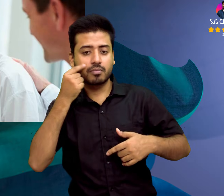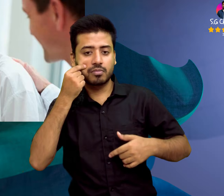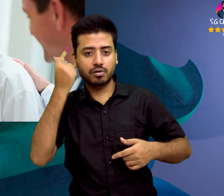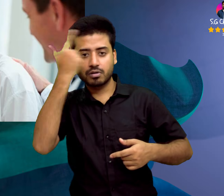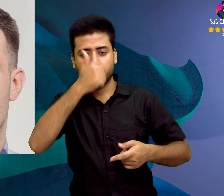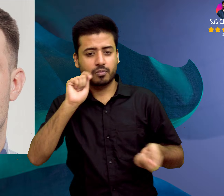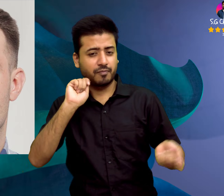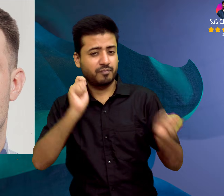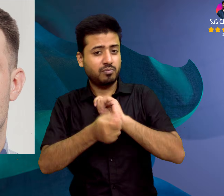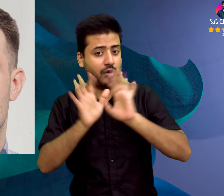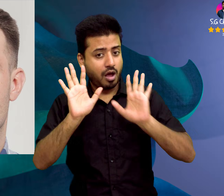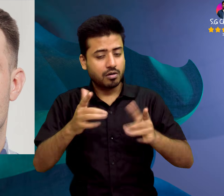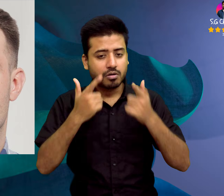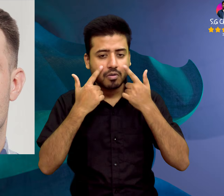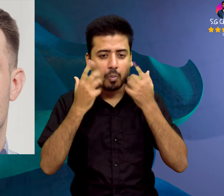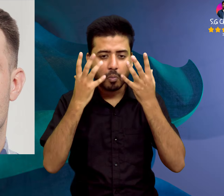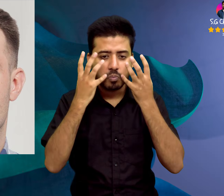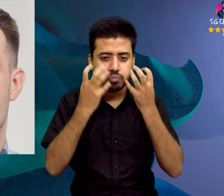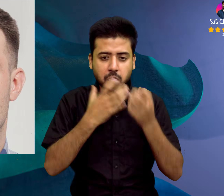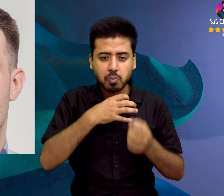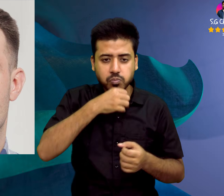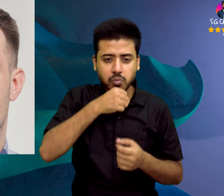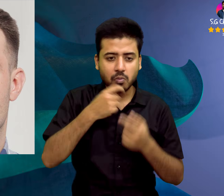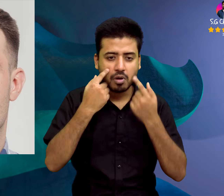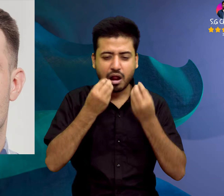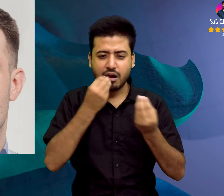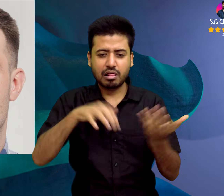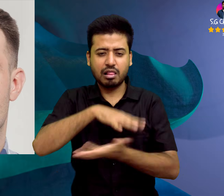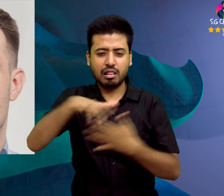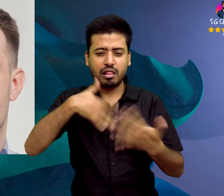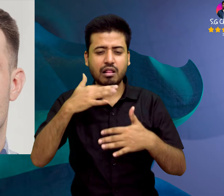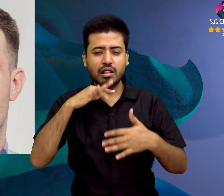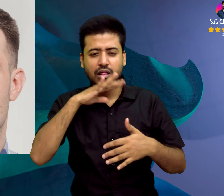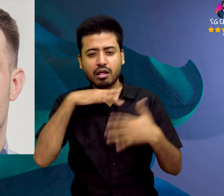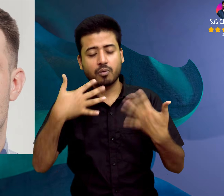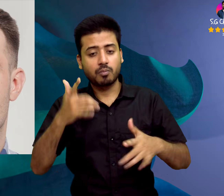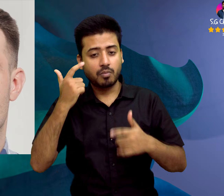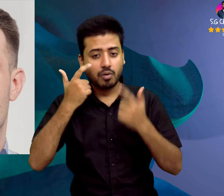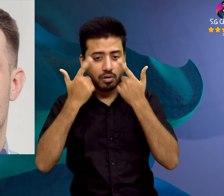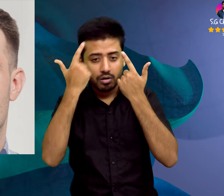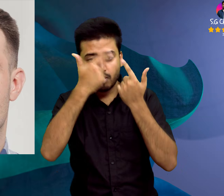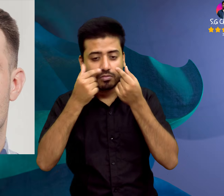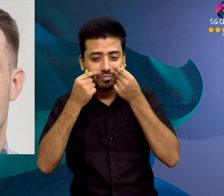biological clocks that dictate when they are most efficient at processing nutrients. The morning